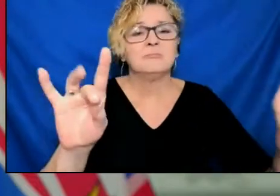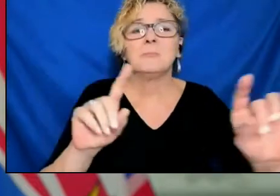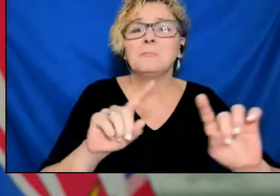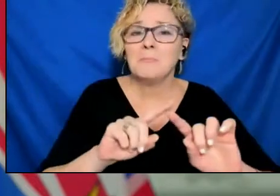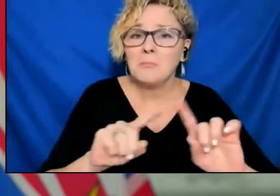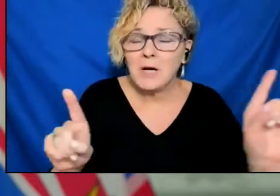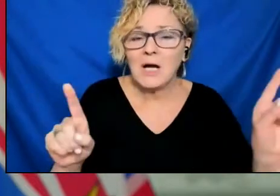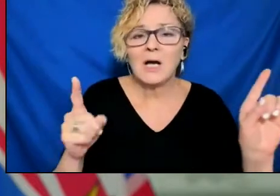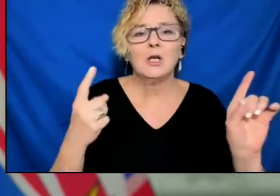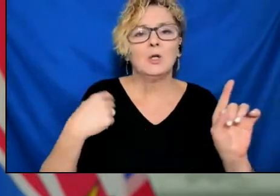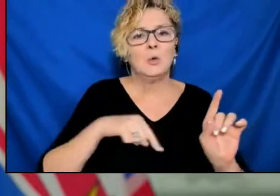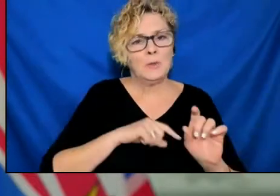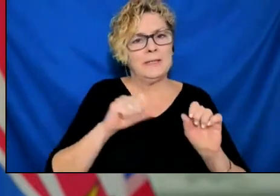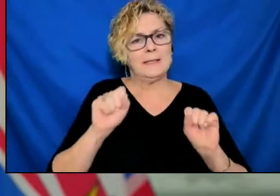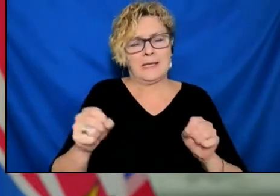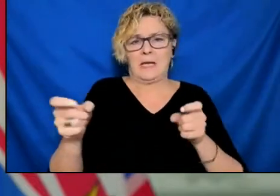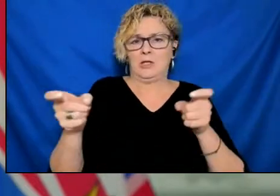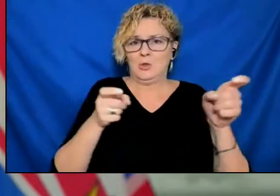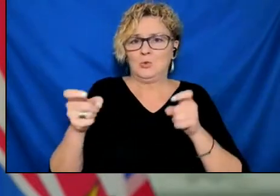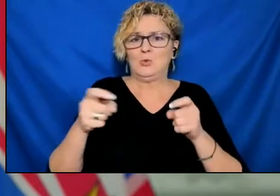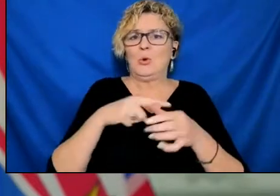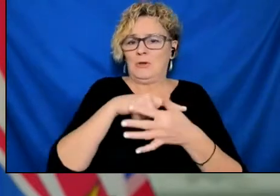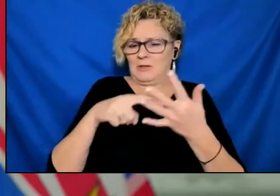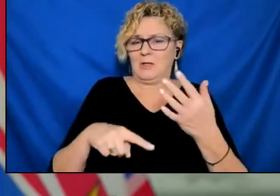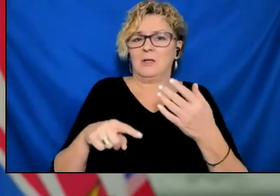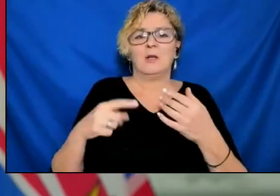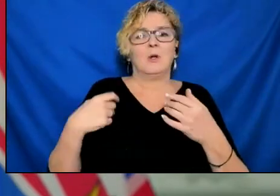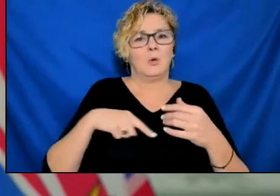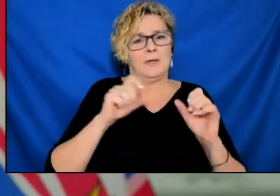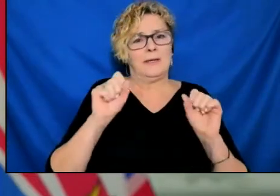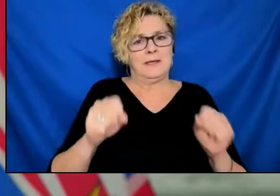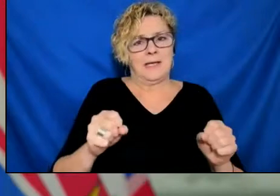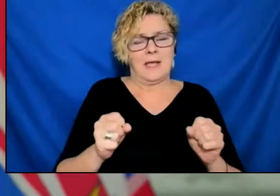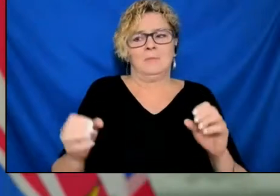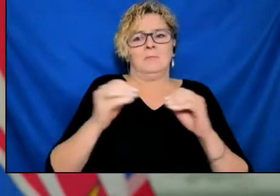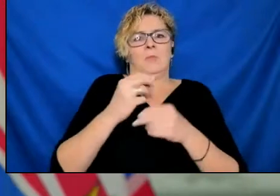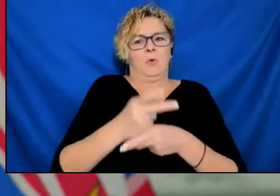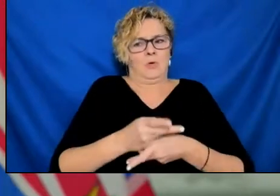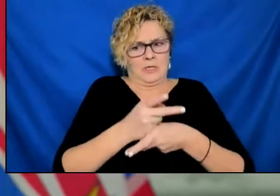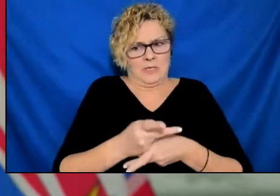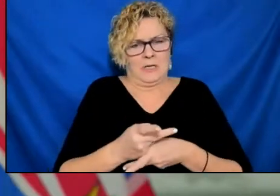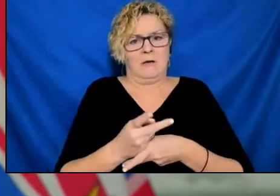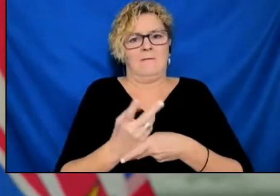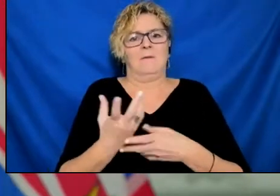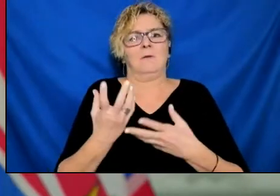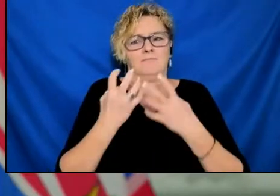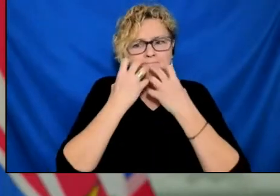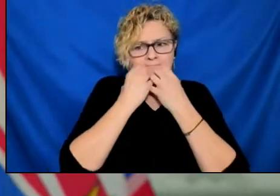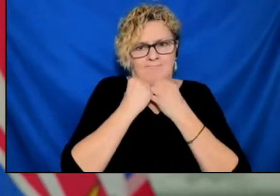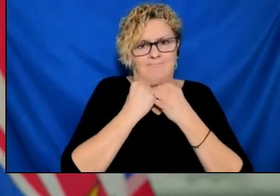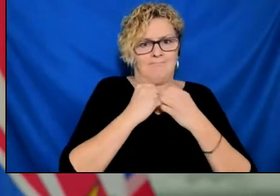We have control about the things that we can do for ourselves, to protect ourselves and our